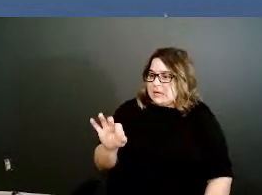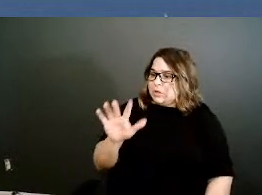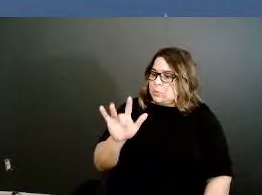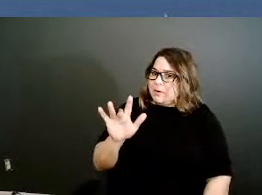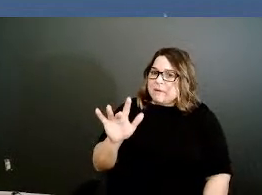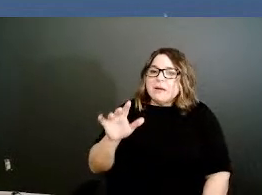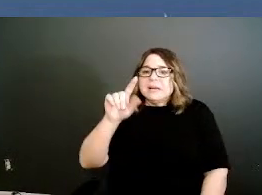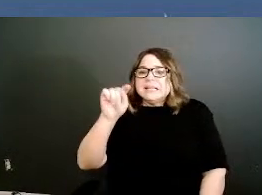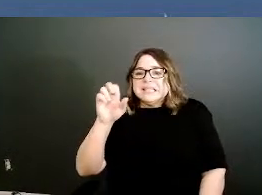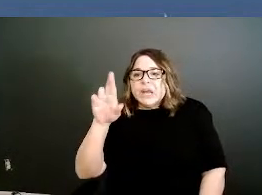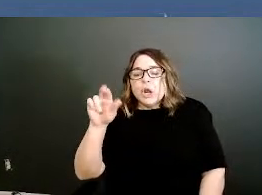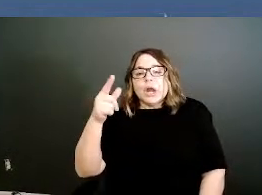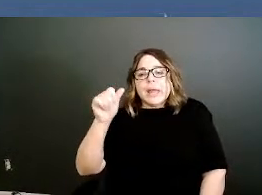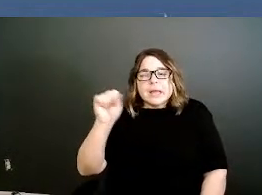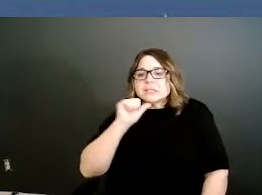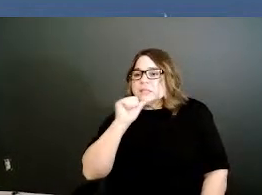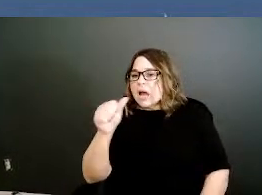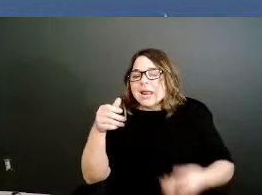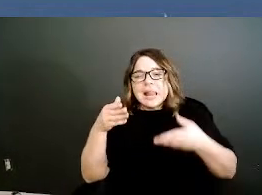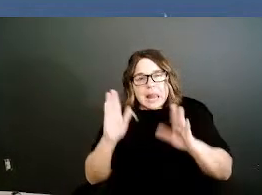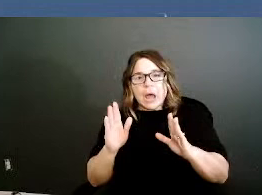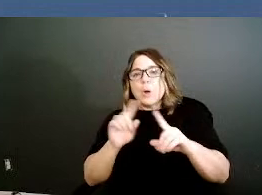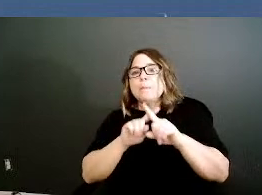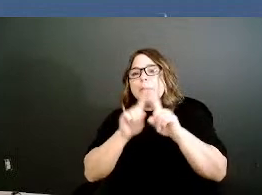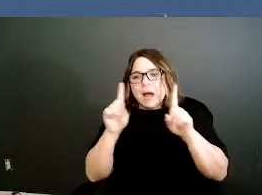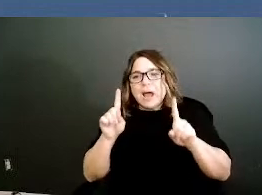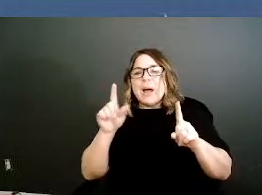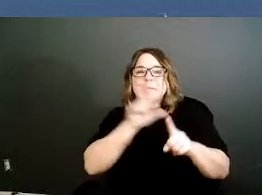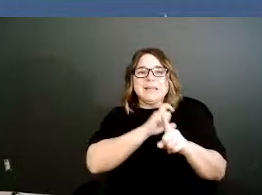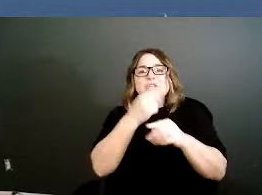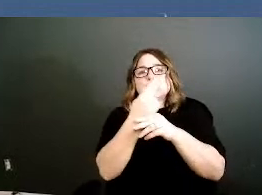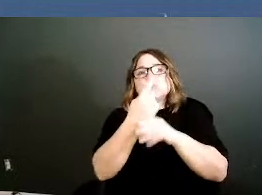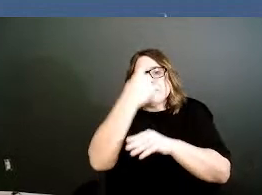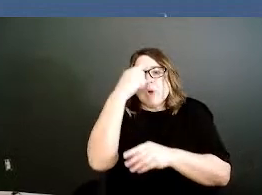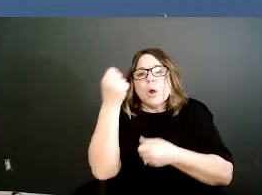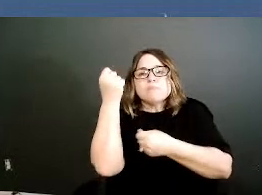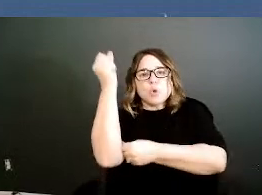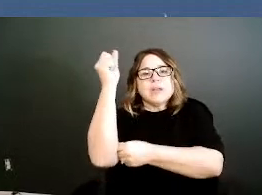ONE YOUNG MAN WHO IS ONLY SEEING OUTS OF ONE EYE RIGHT NOW DUE TO A MINNEAPOLIS POLICE OFFICER GRARD FOR